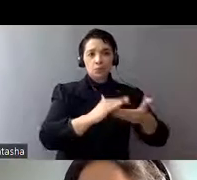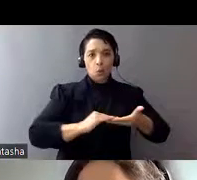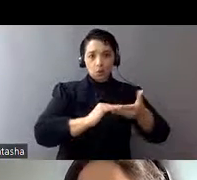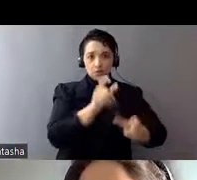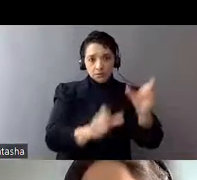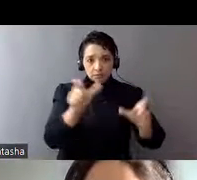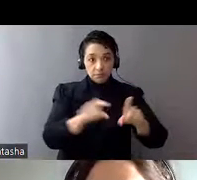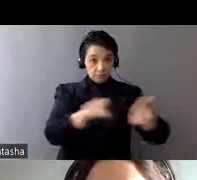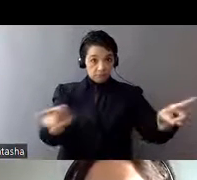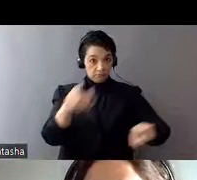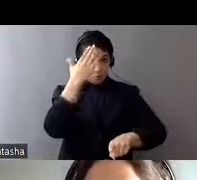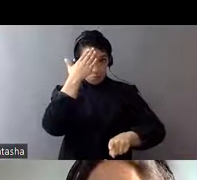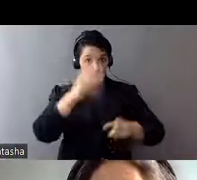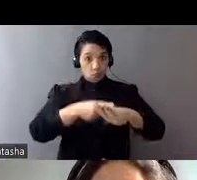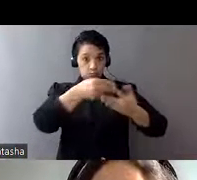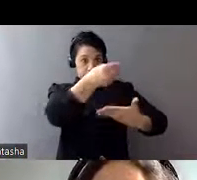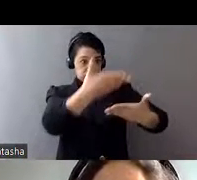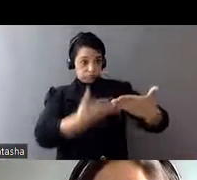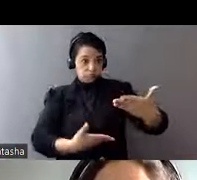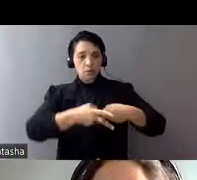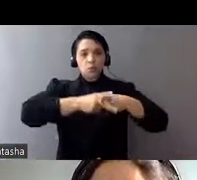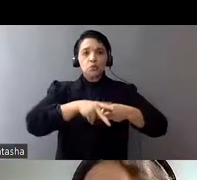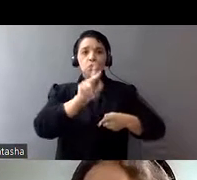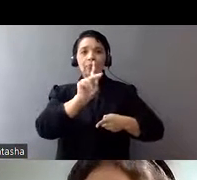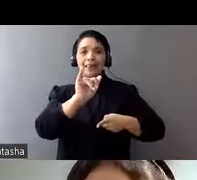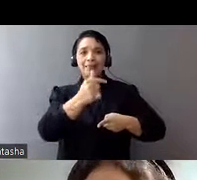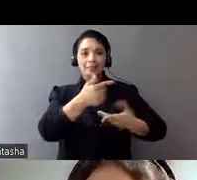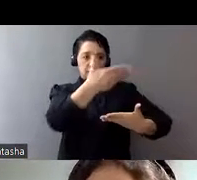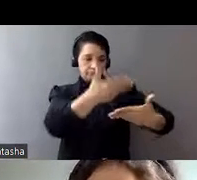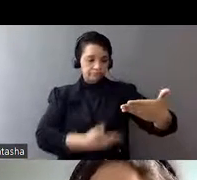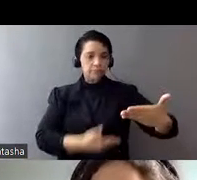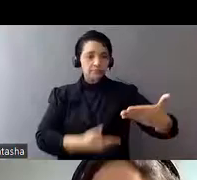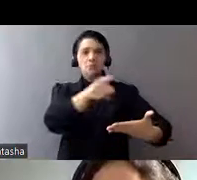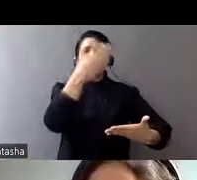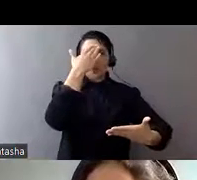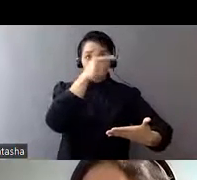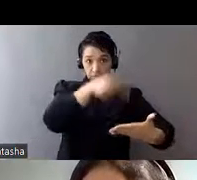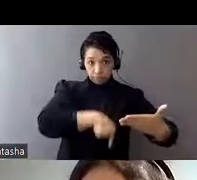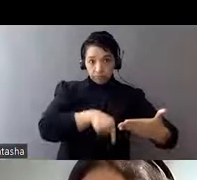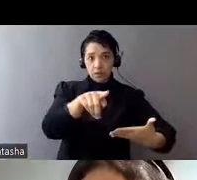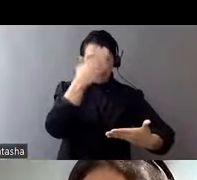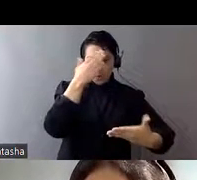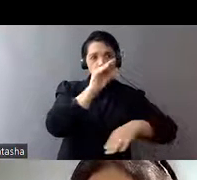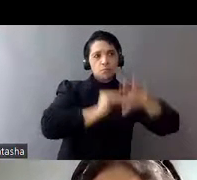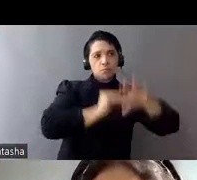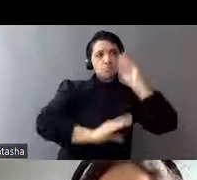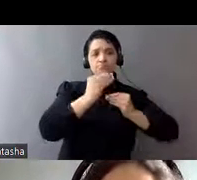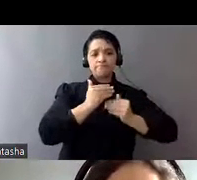toolkit. How is it being used? What are the lessons learned and what are the next steps needed?